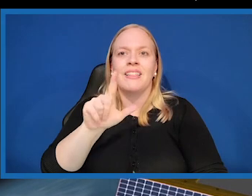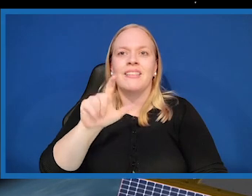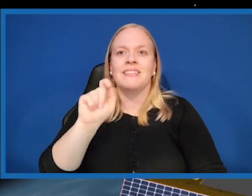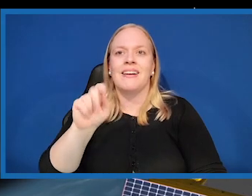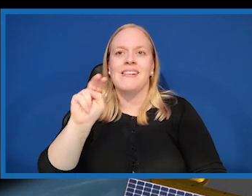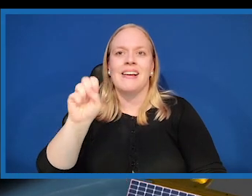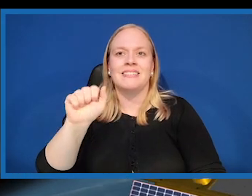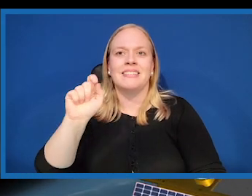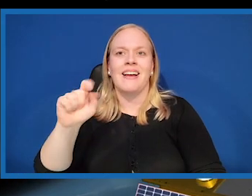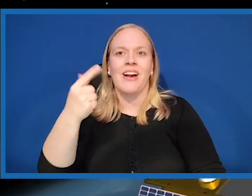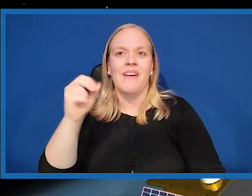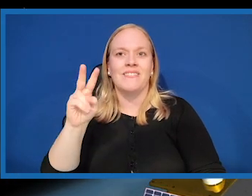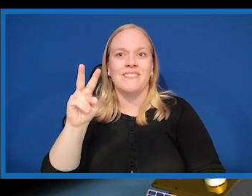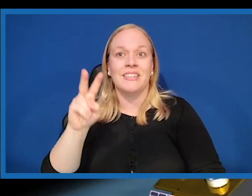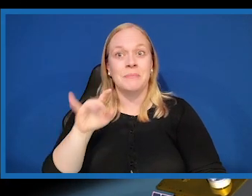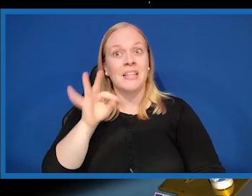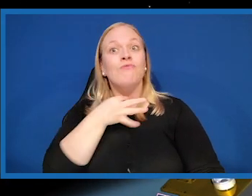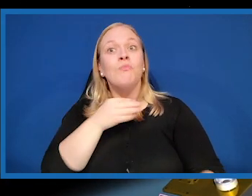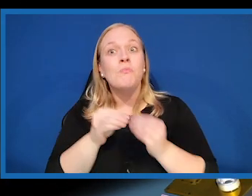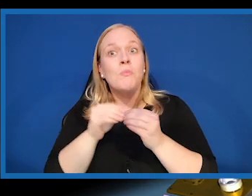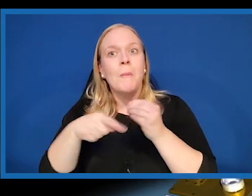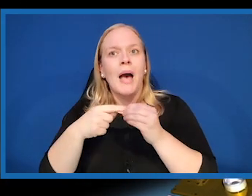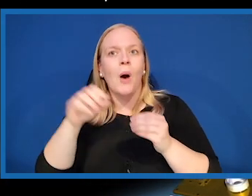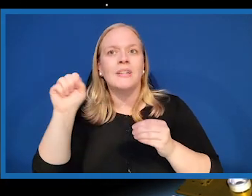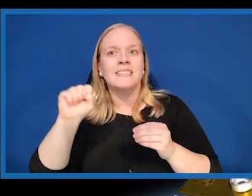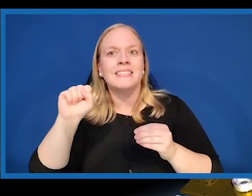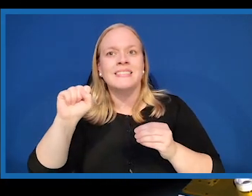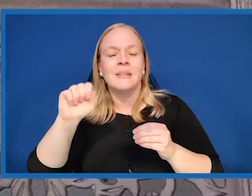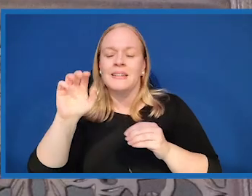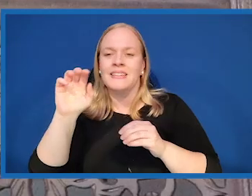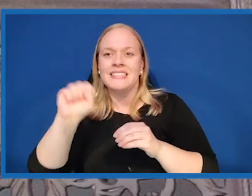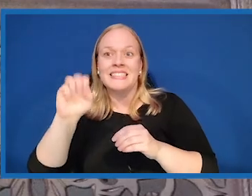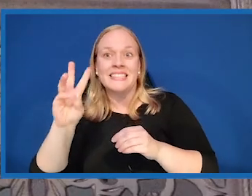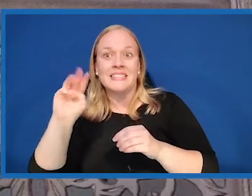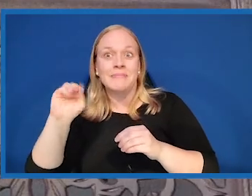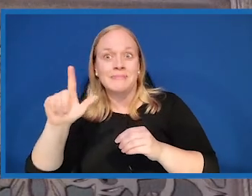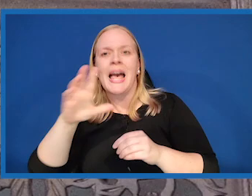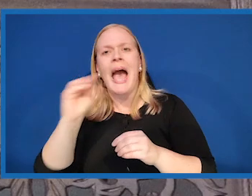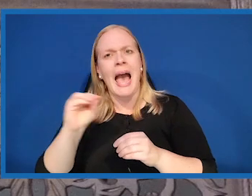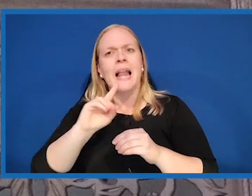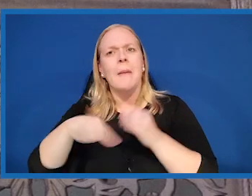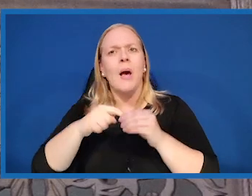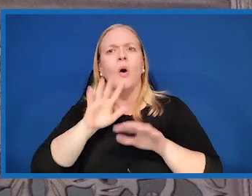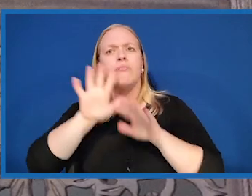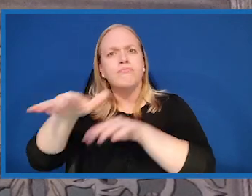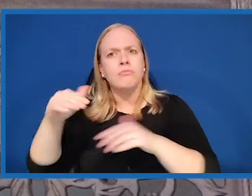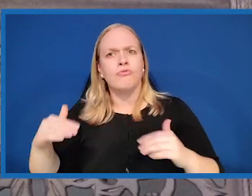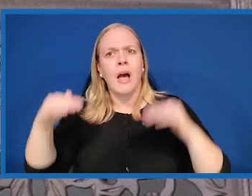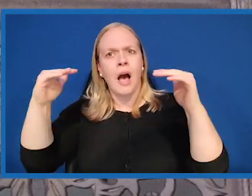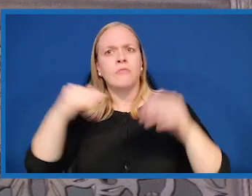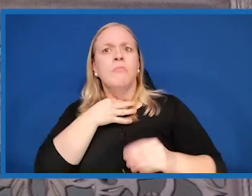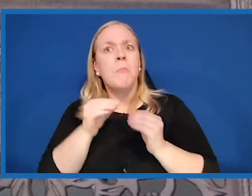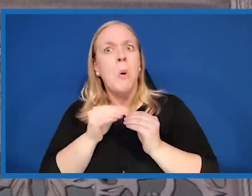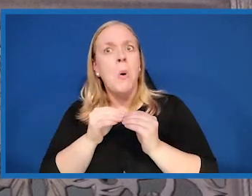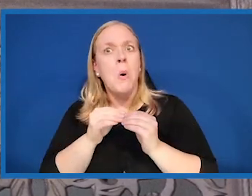THE SENTINEL-6 MICHAEL FREILICH SATELLITE AND SEA LEVEL RISE, AND FOR WAYS TO WATCH THE LAUNCH WITH US, FOLLOW @NASAEARTH ON